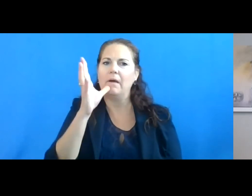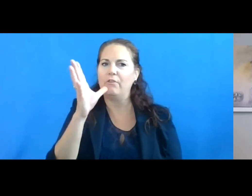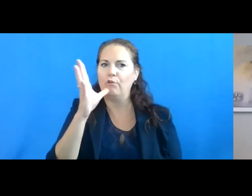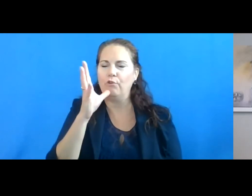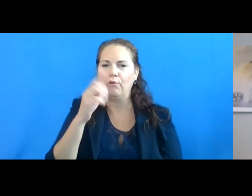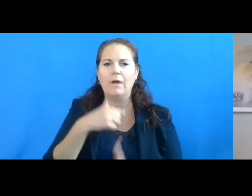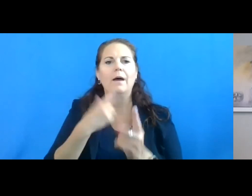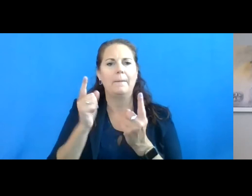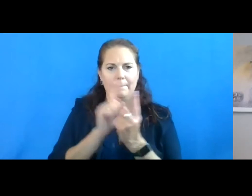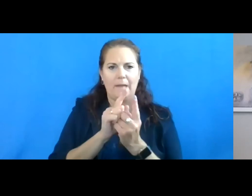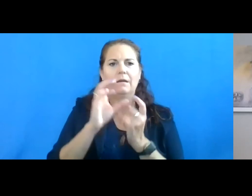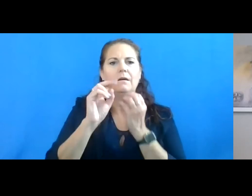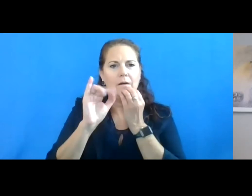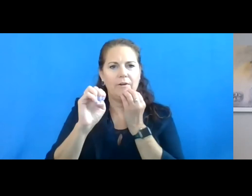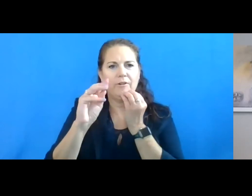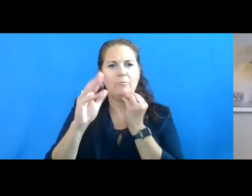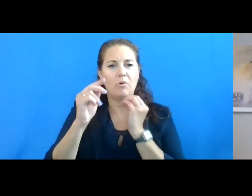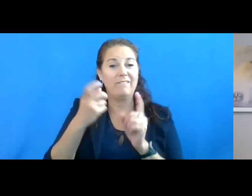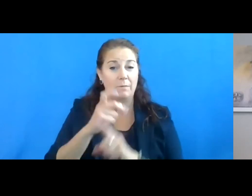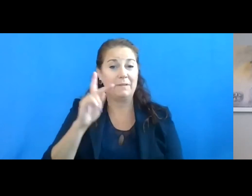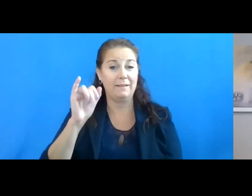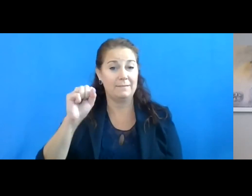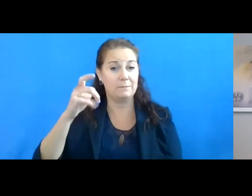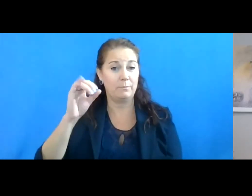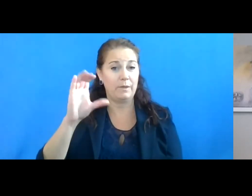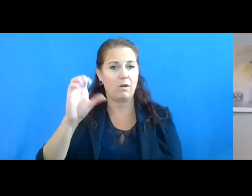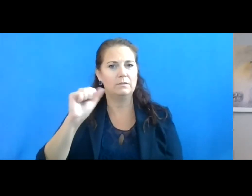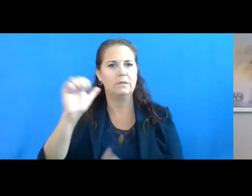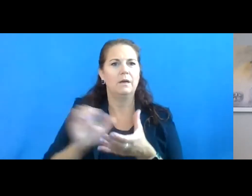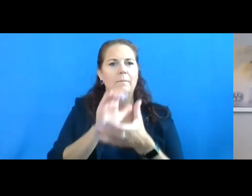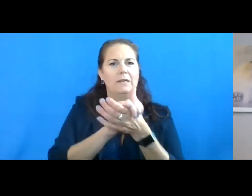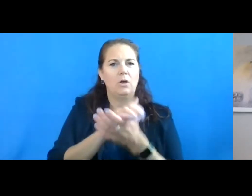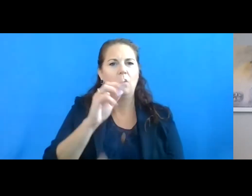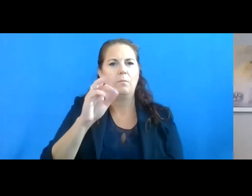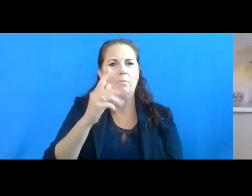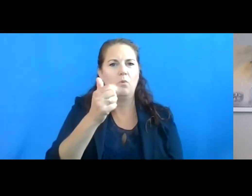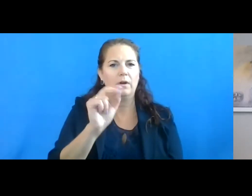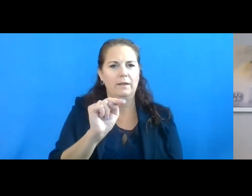She was originally from Kispiox and she married a Morgan from Gitwangak.